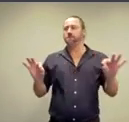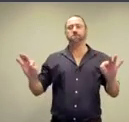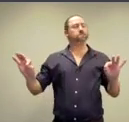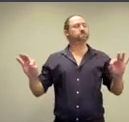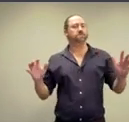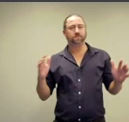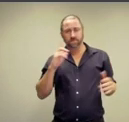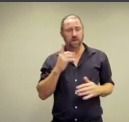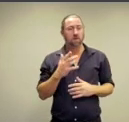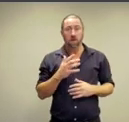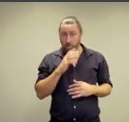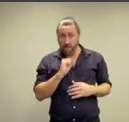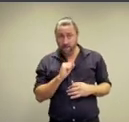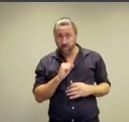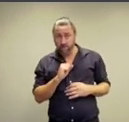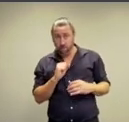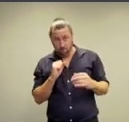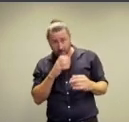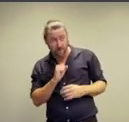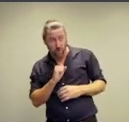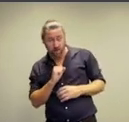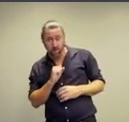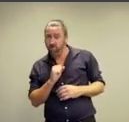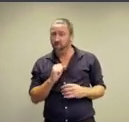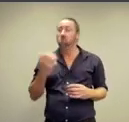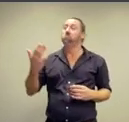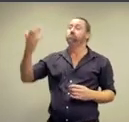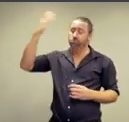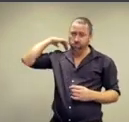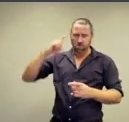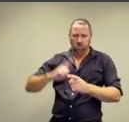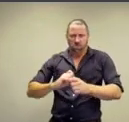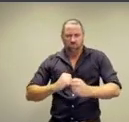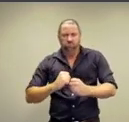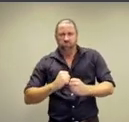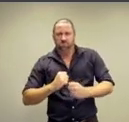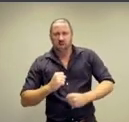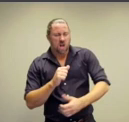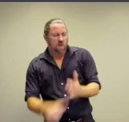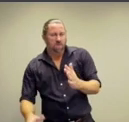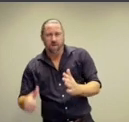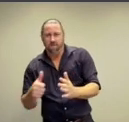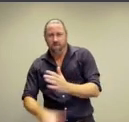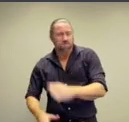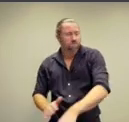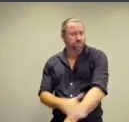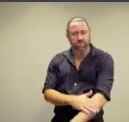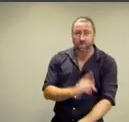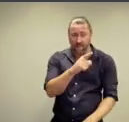know, whatever masculine associations may have traditionally been used in fashion with